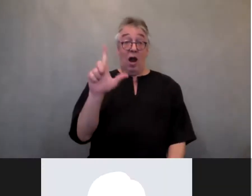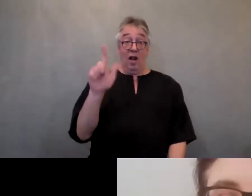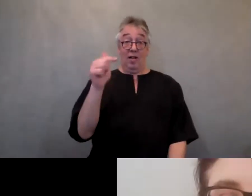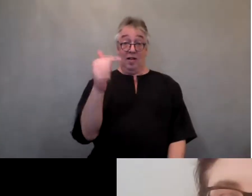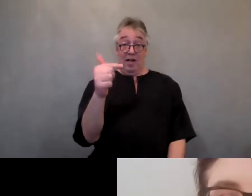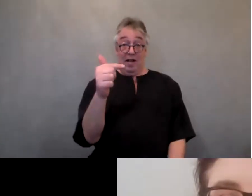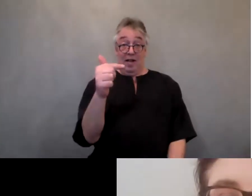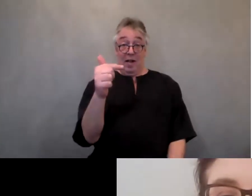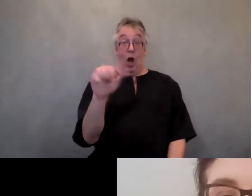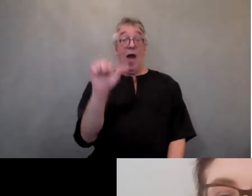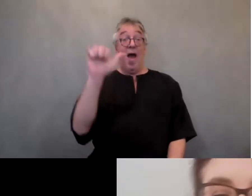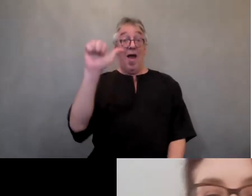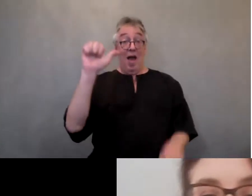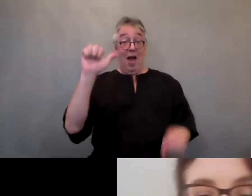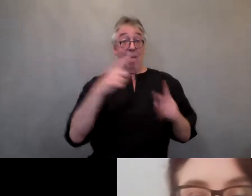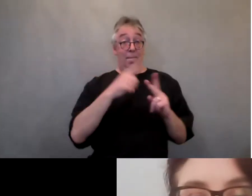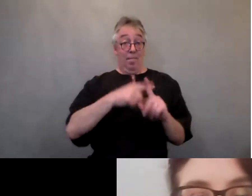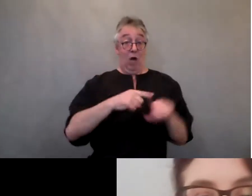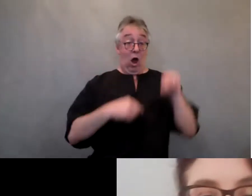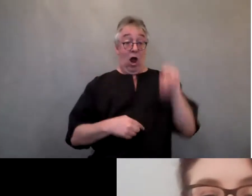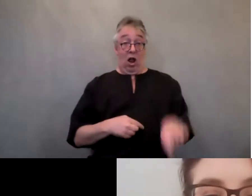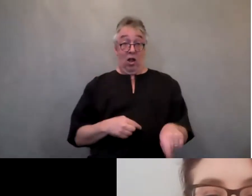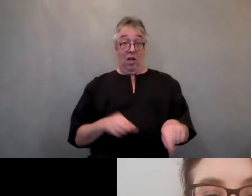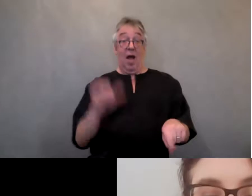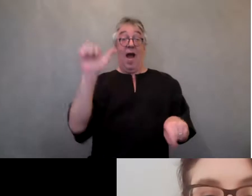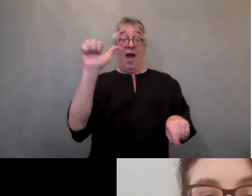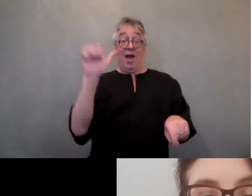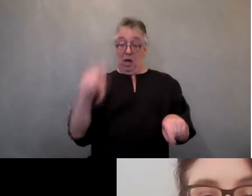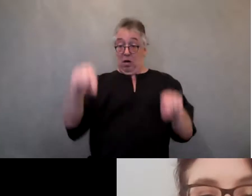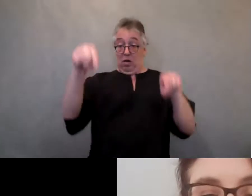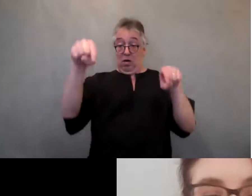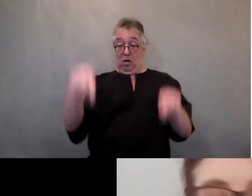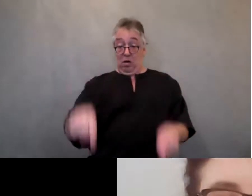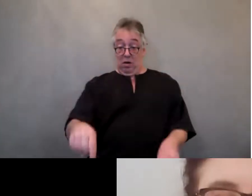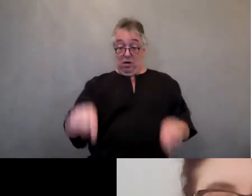Darja, you can press Alt and A at the same time, and it should unmute you as